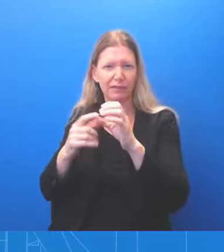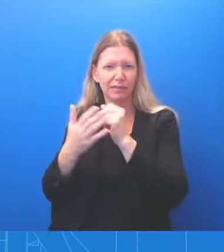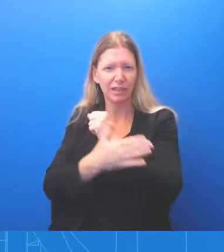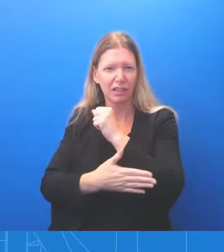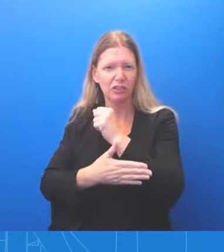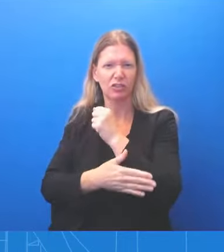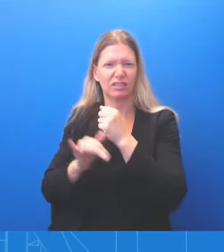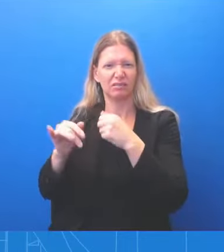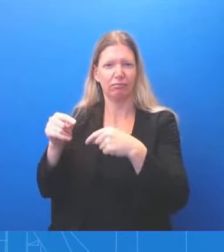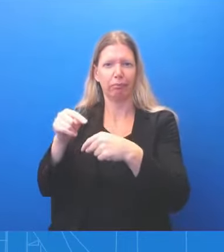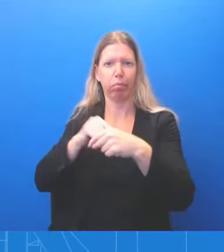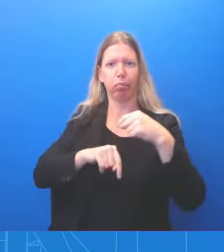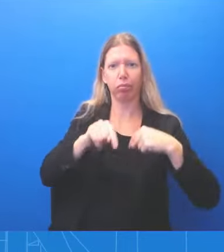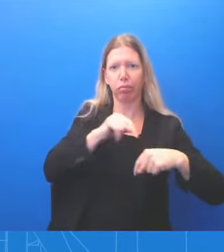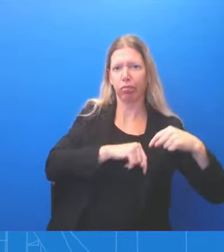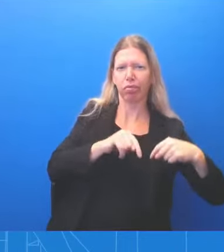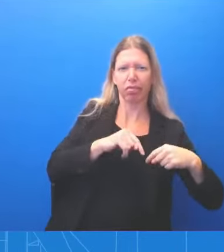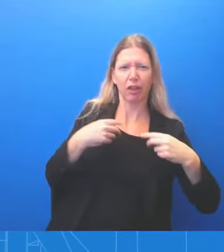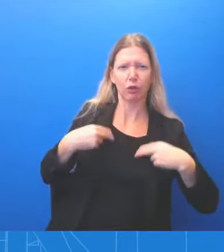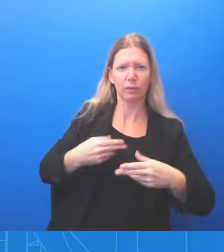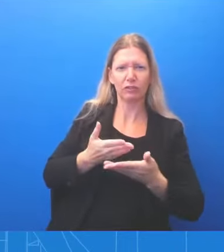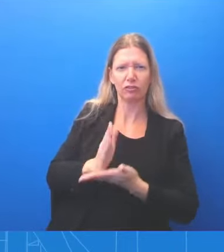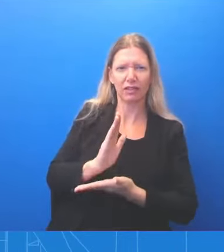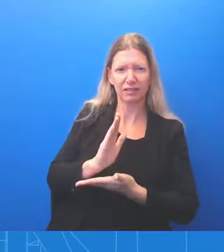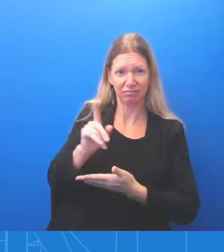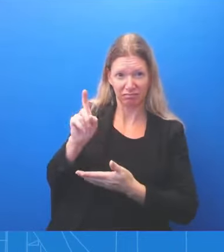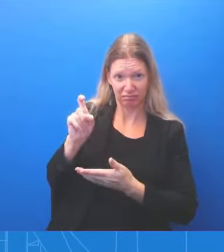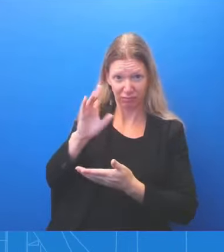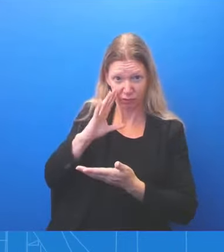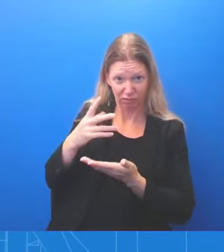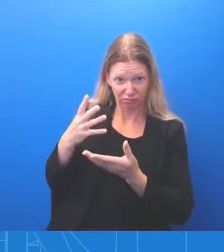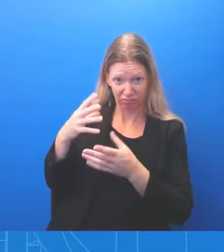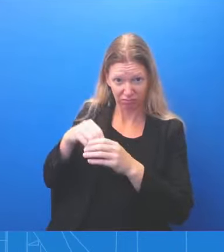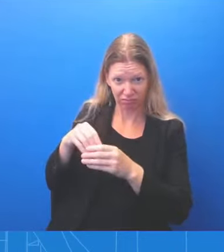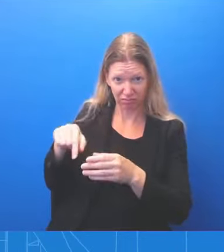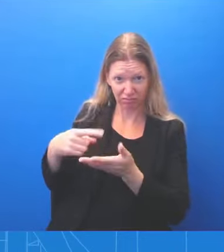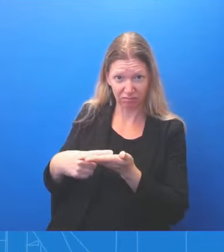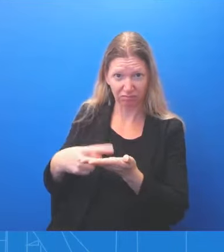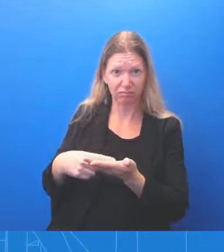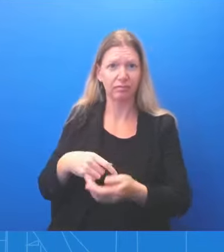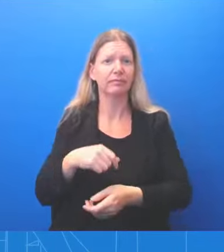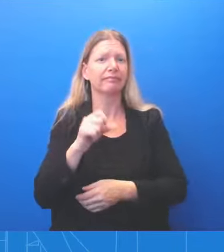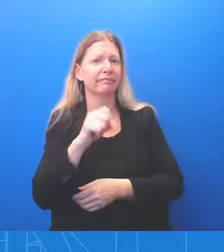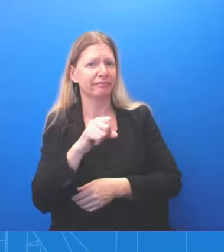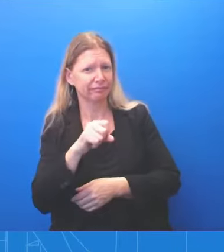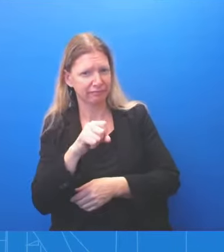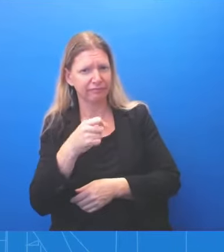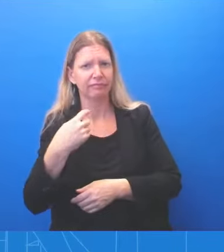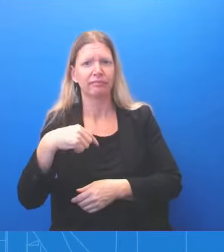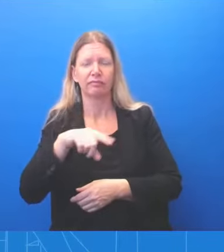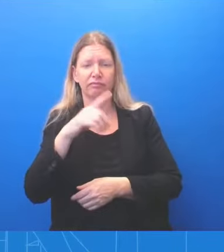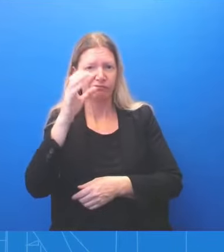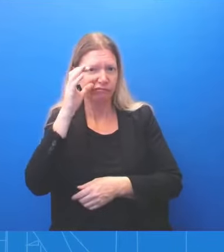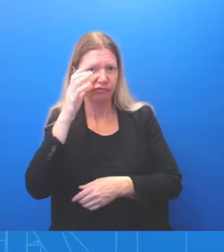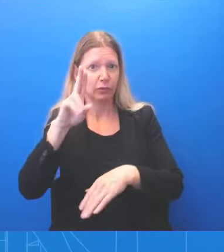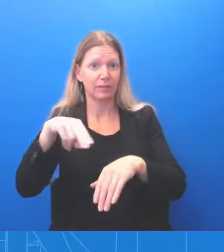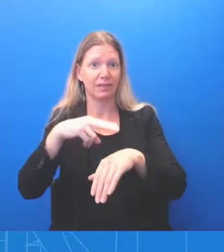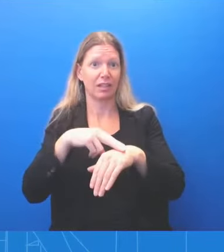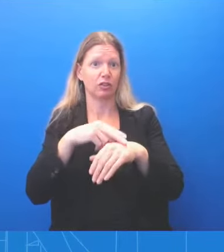you've heard it from our national security advisor; you've heard it from -- from the President; you've heard it from many members of this administration --